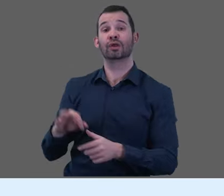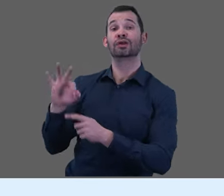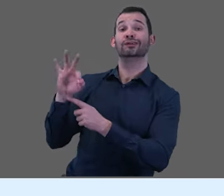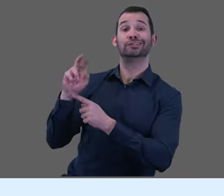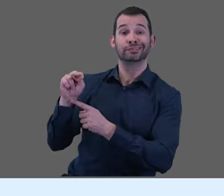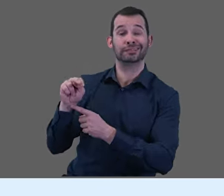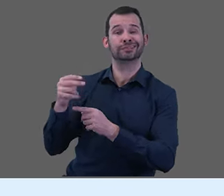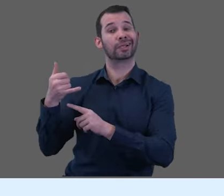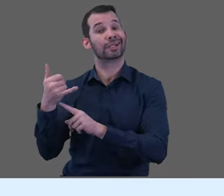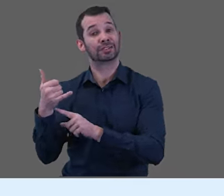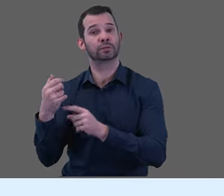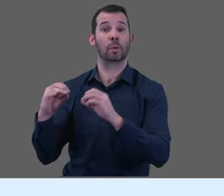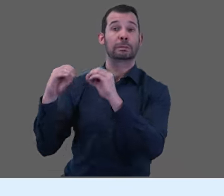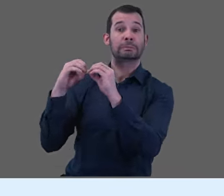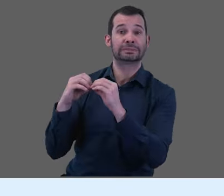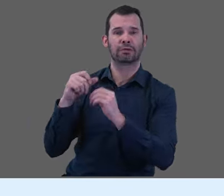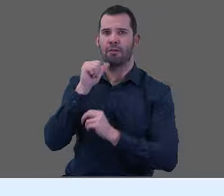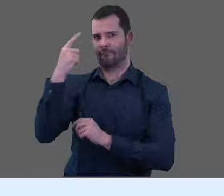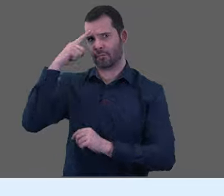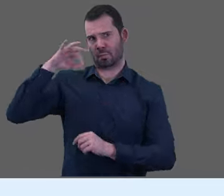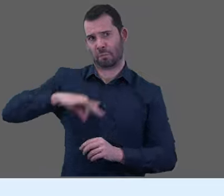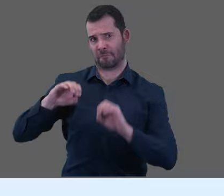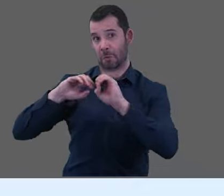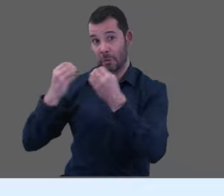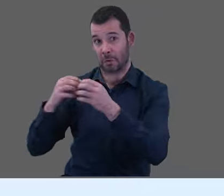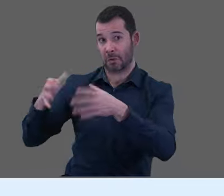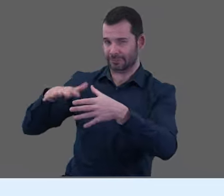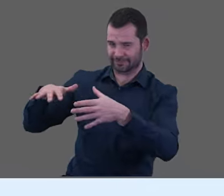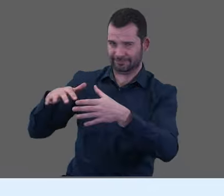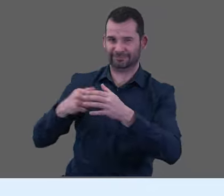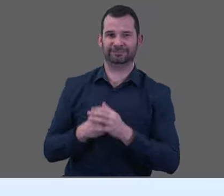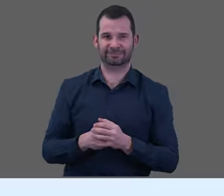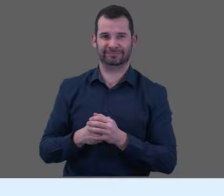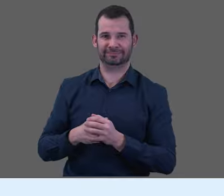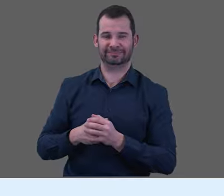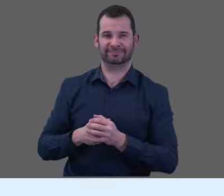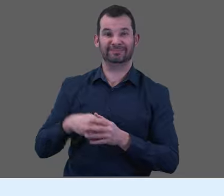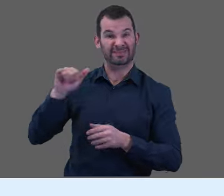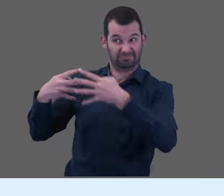First Nations, Inuit or Métis not-for-profit organizations.